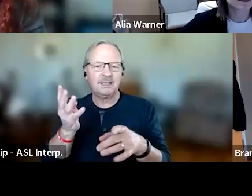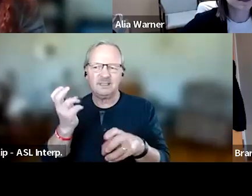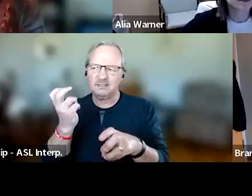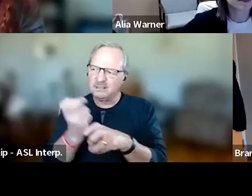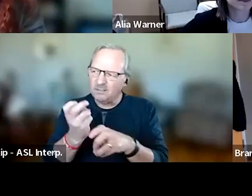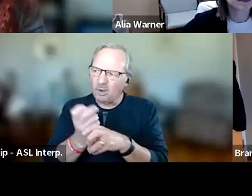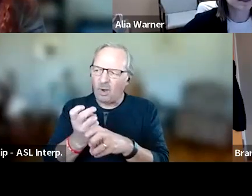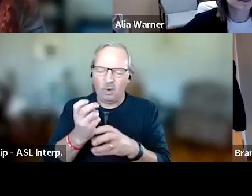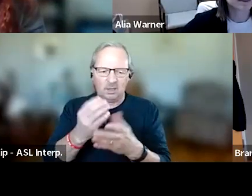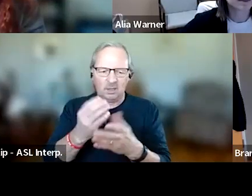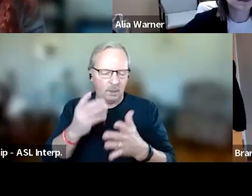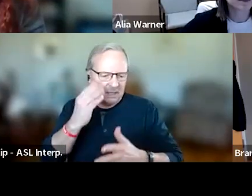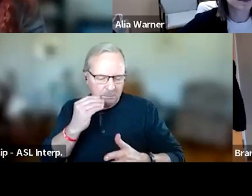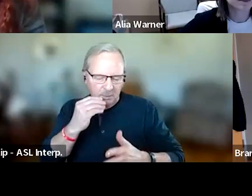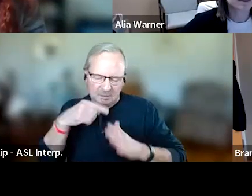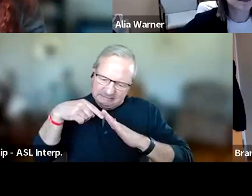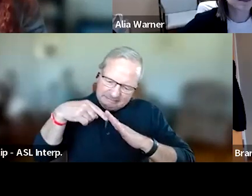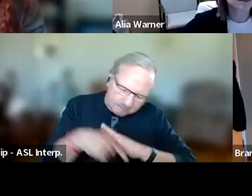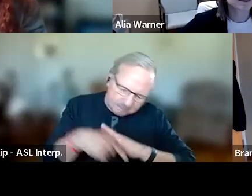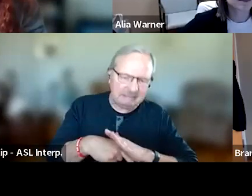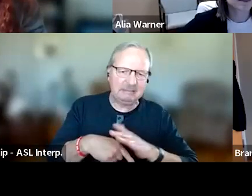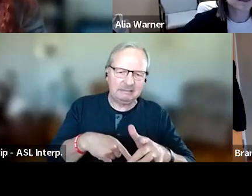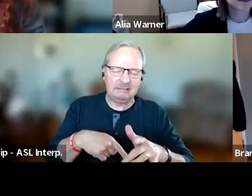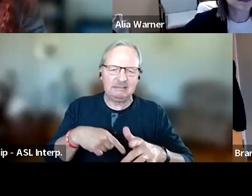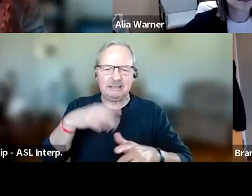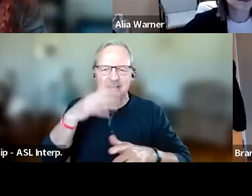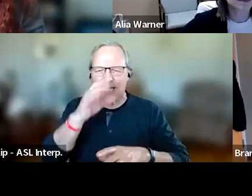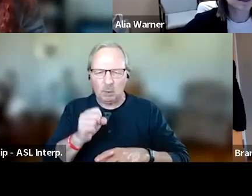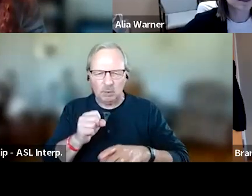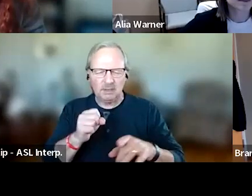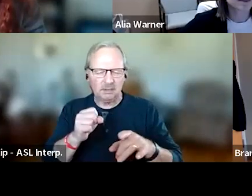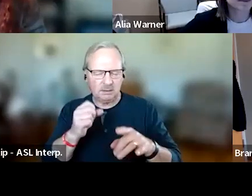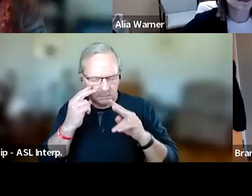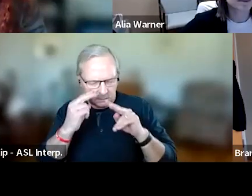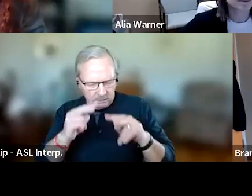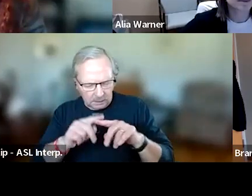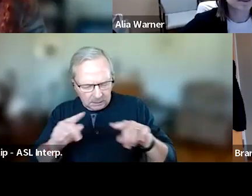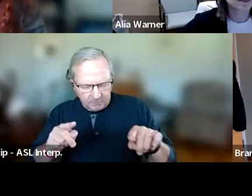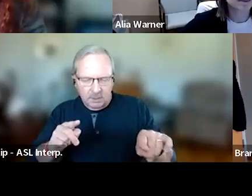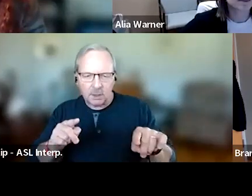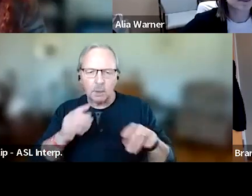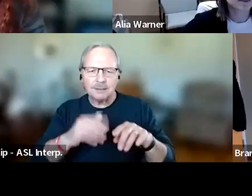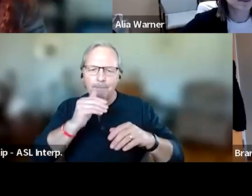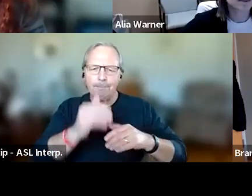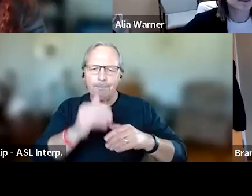is experiencing acute psychosis to tell the difference. There are some patterns and some like timing things